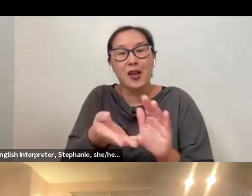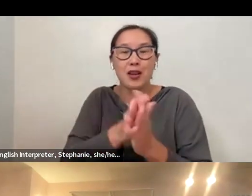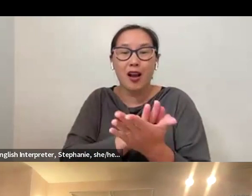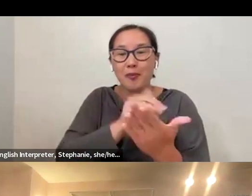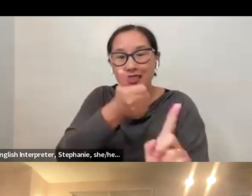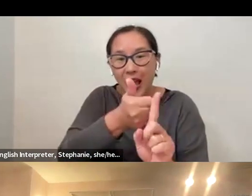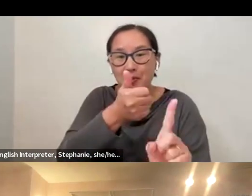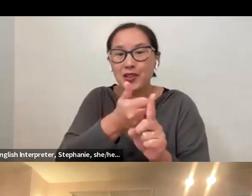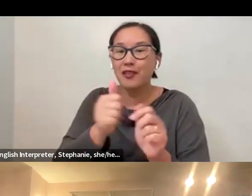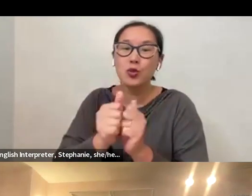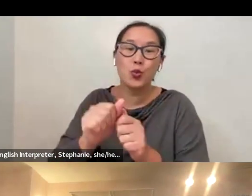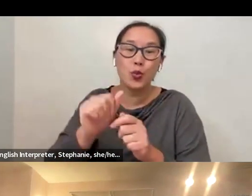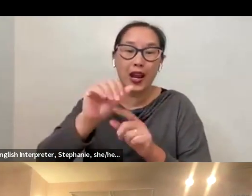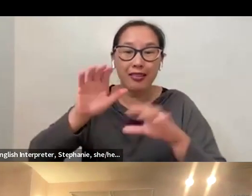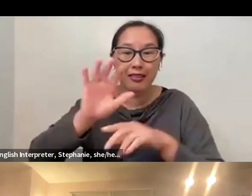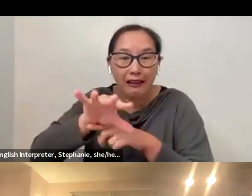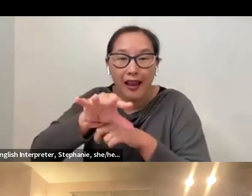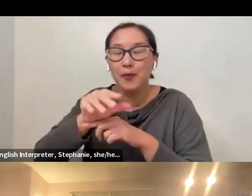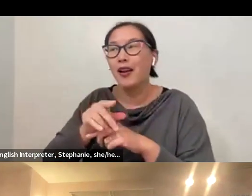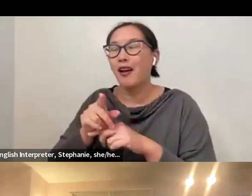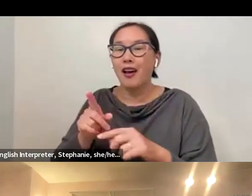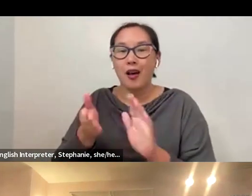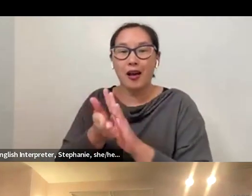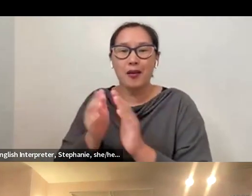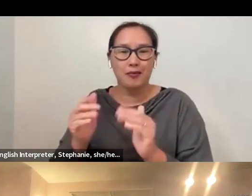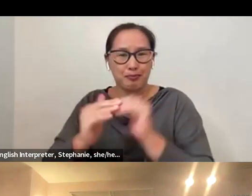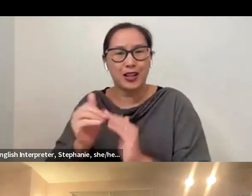Yeah. So I really highly, highly recommend this film.